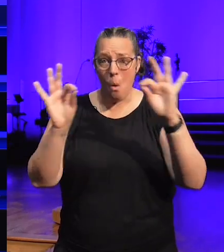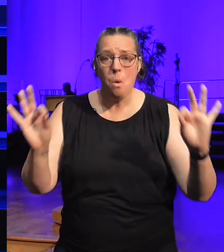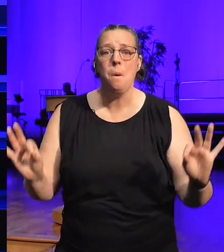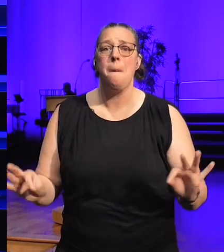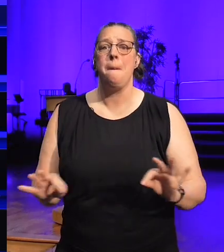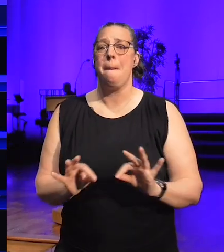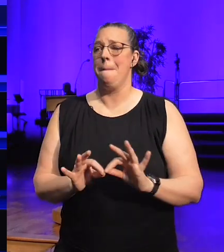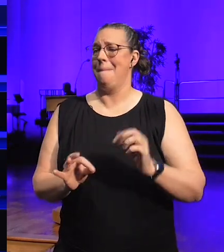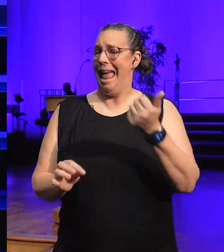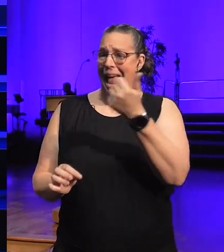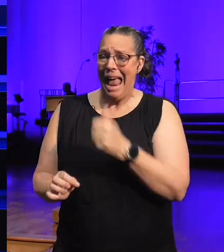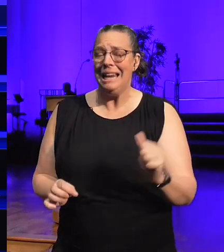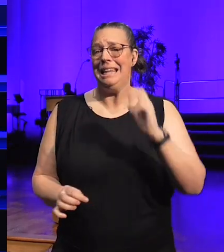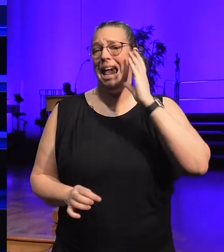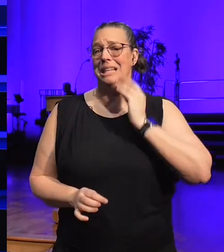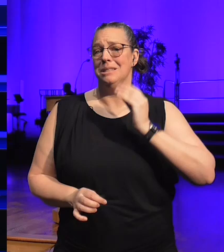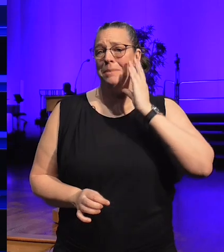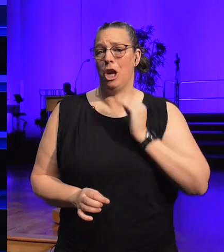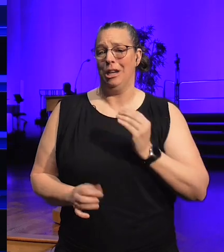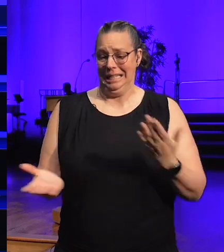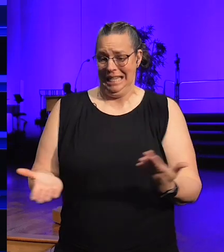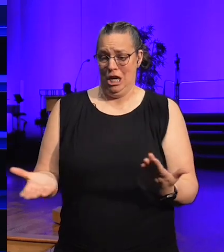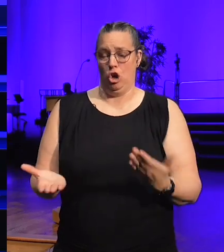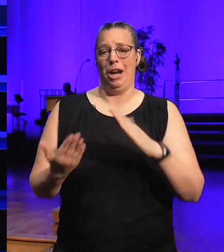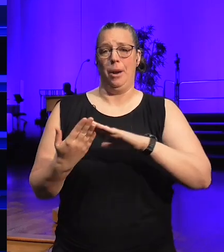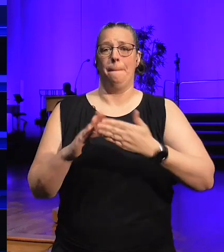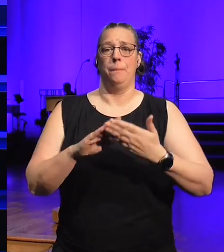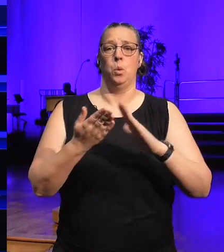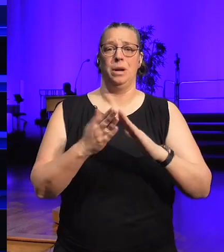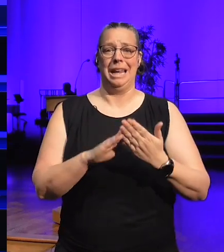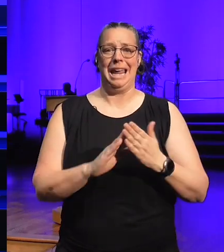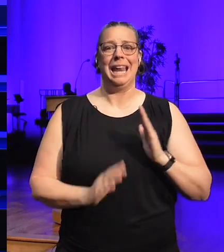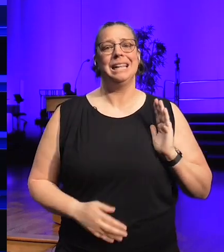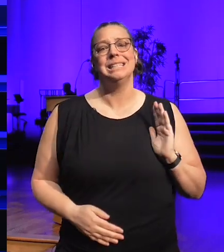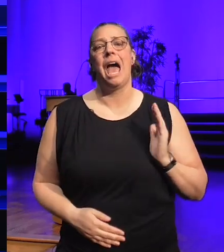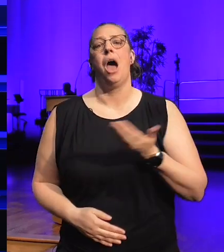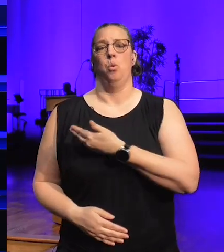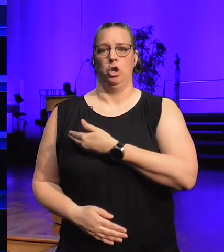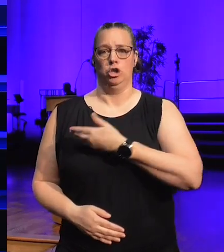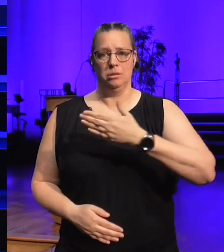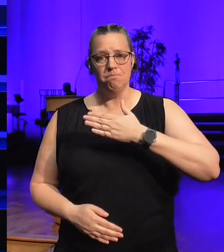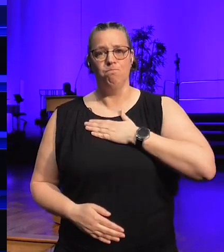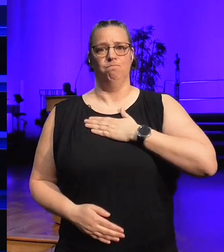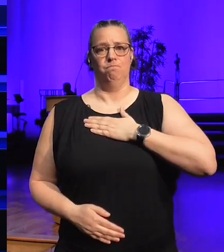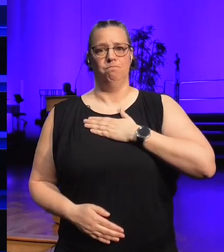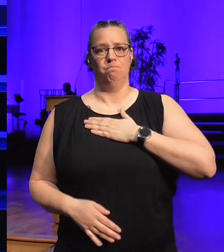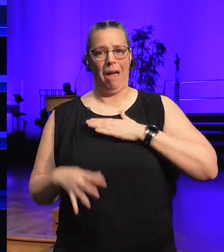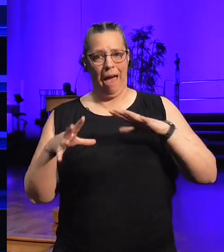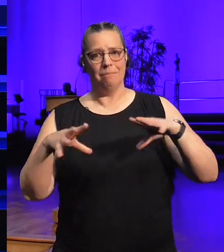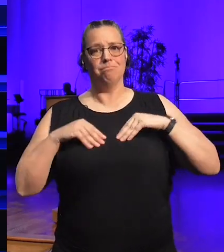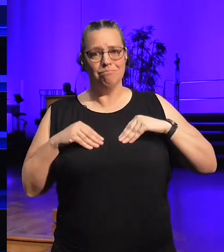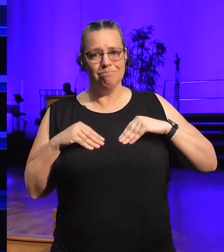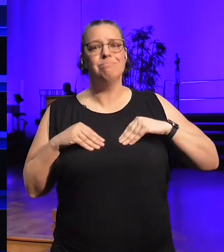experience of spiritual Community yet it is ours and that I claim and accept that each of us walks